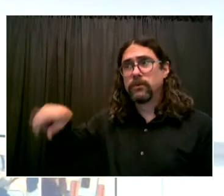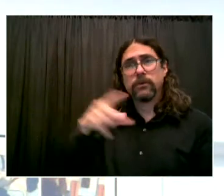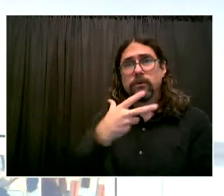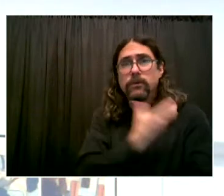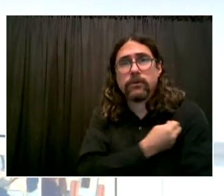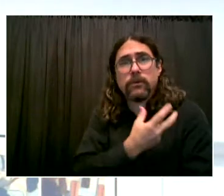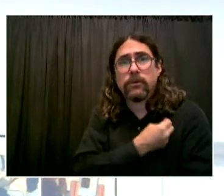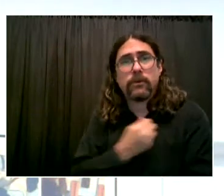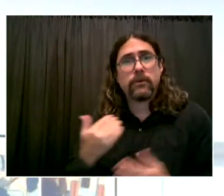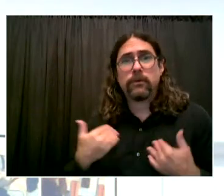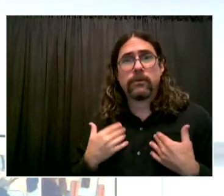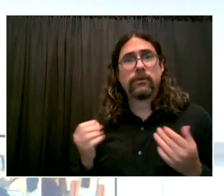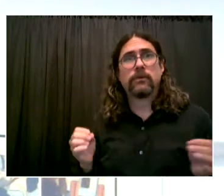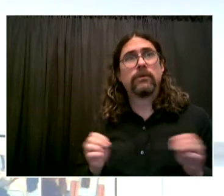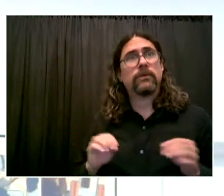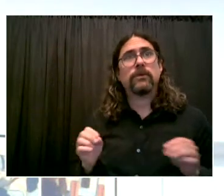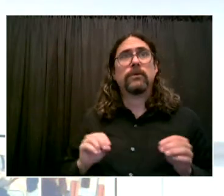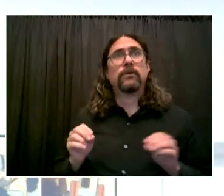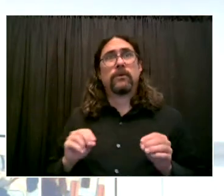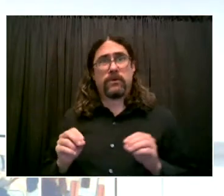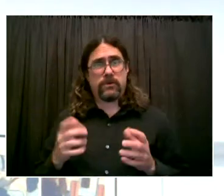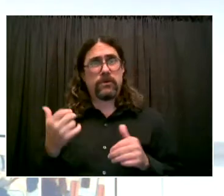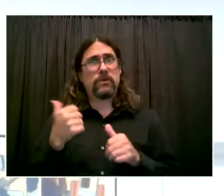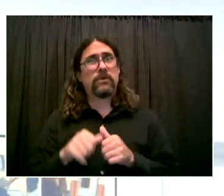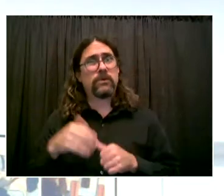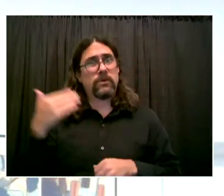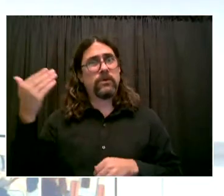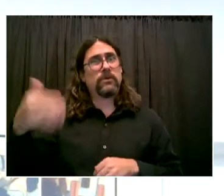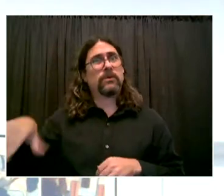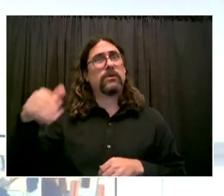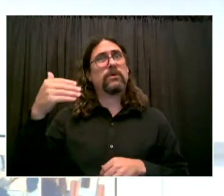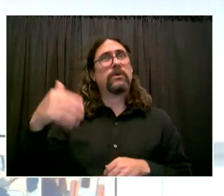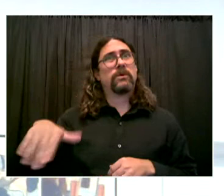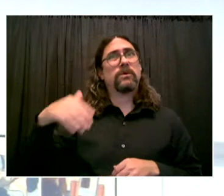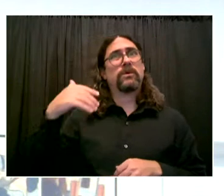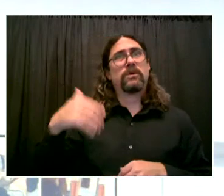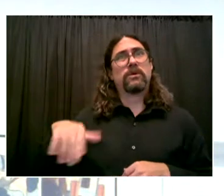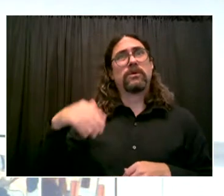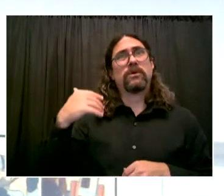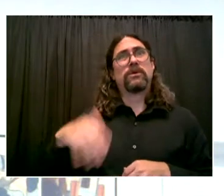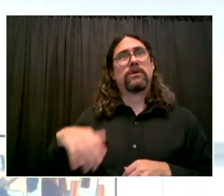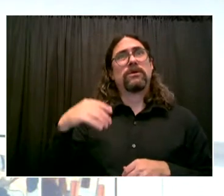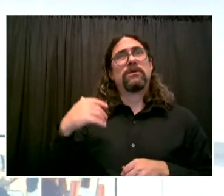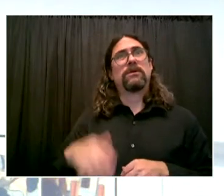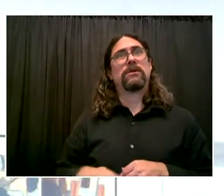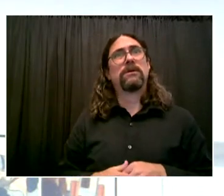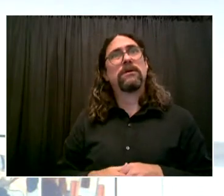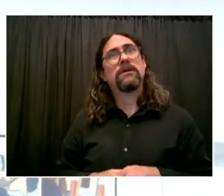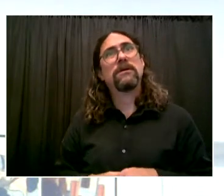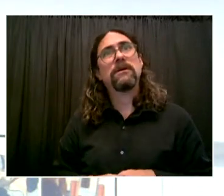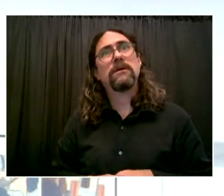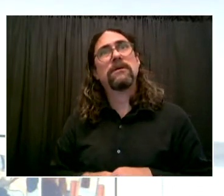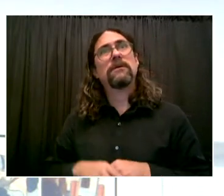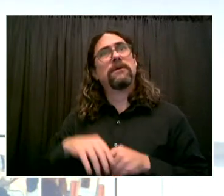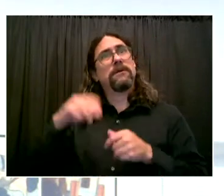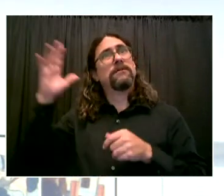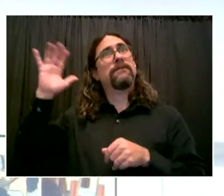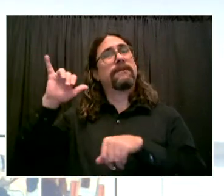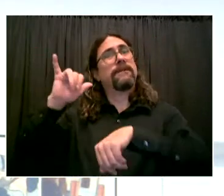IMPORTANT TOOL